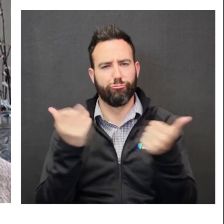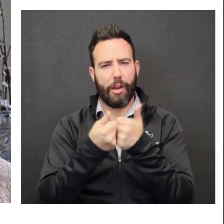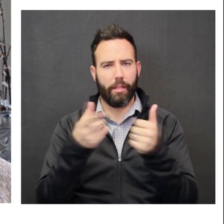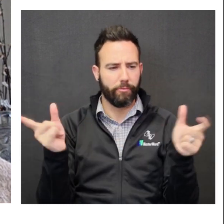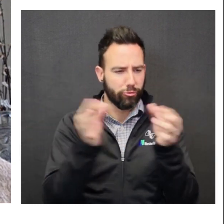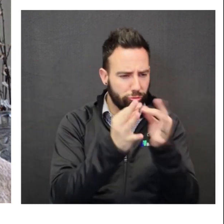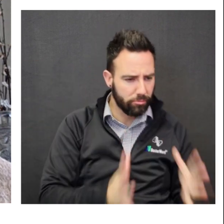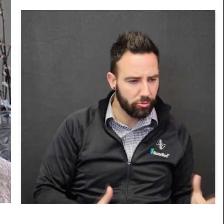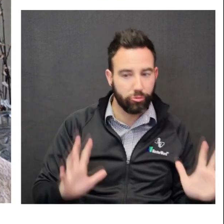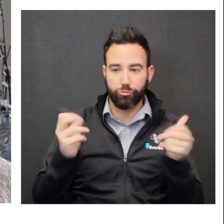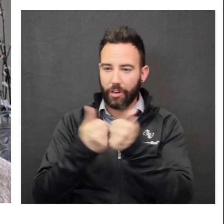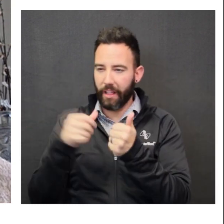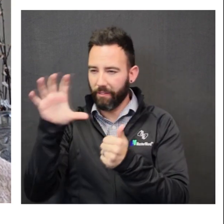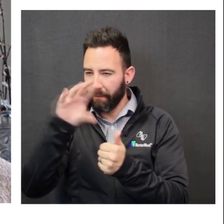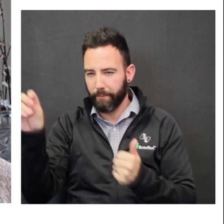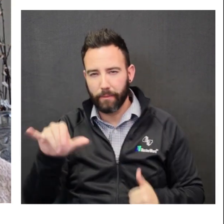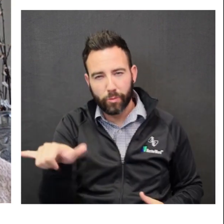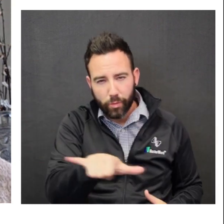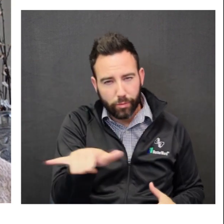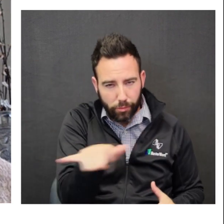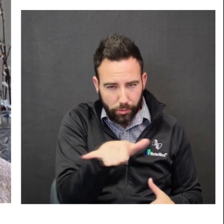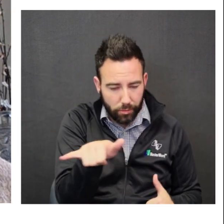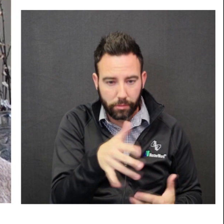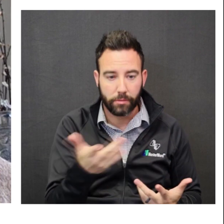companies and for interpreters, you know, especially interpreters